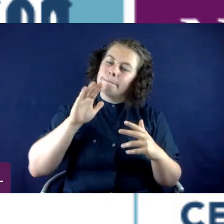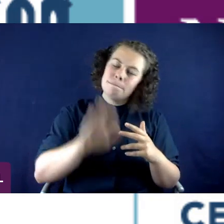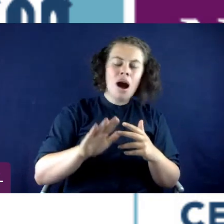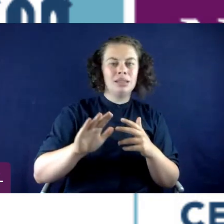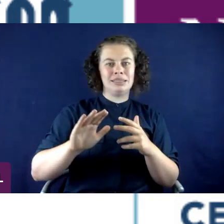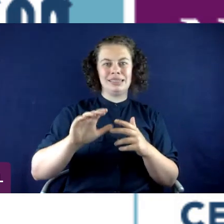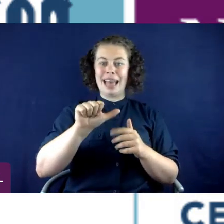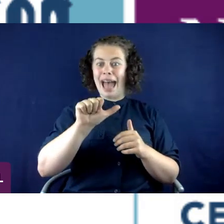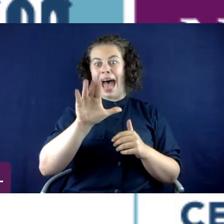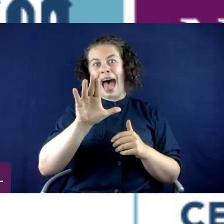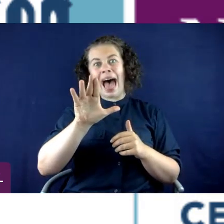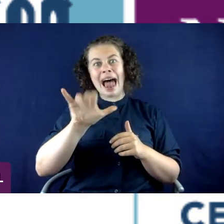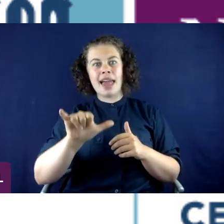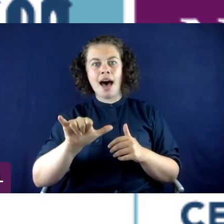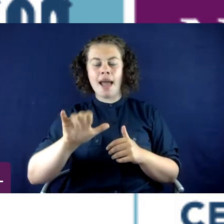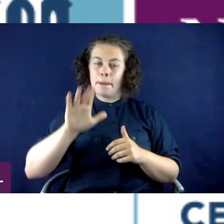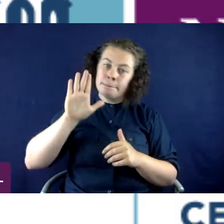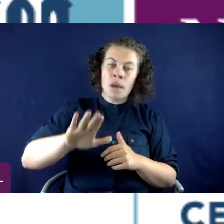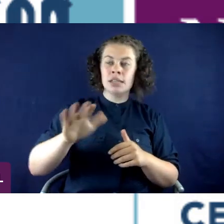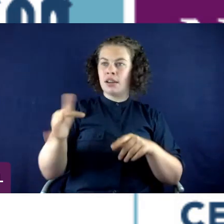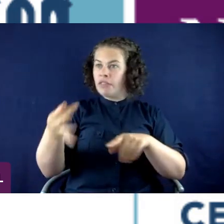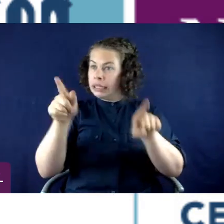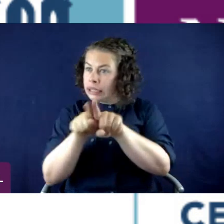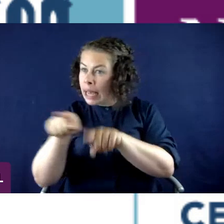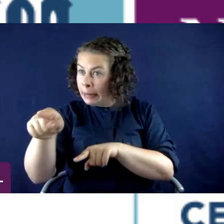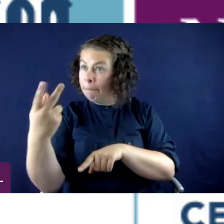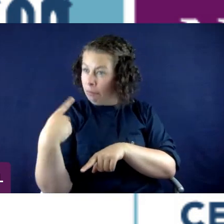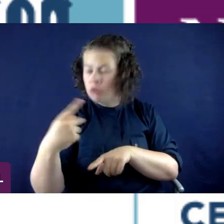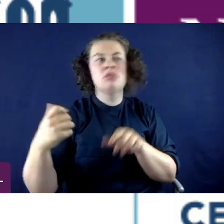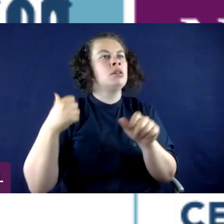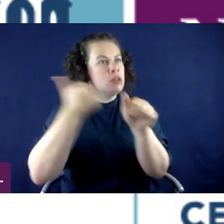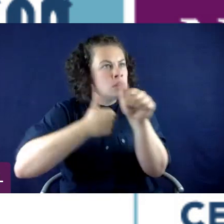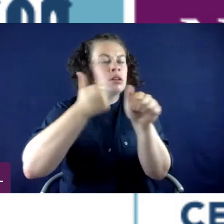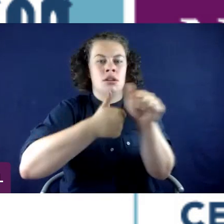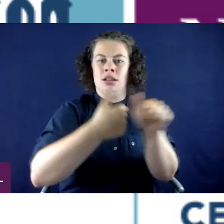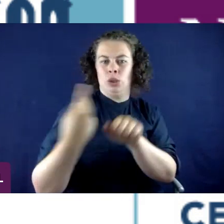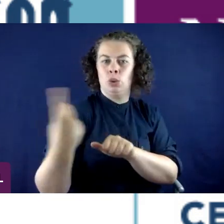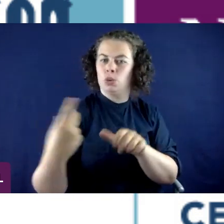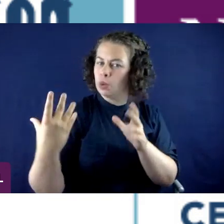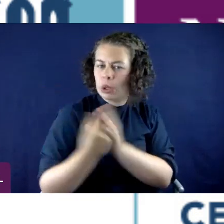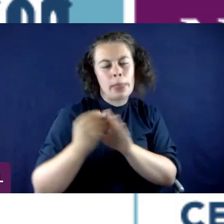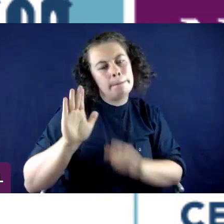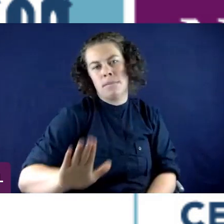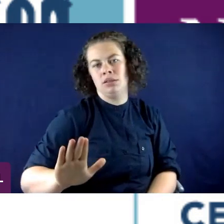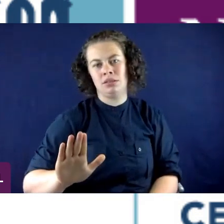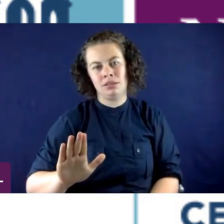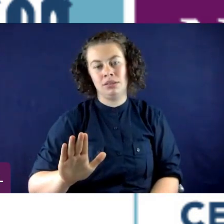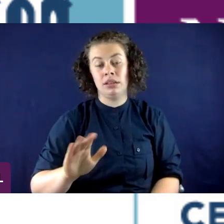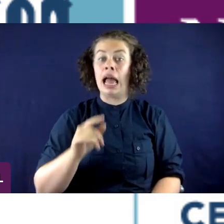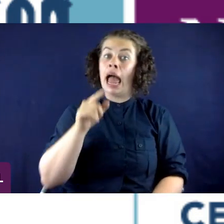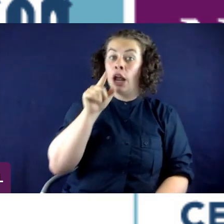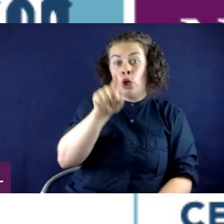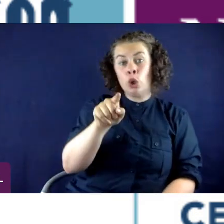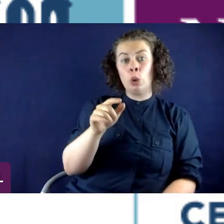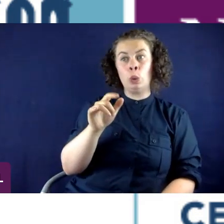in wider society than it has been in recent weeks. Asking individuals how you can be an ally to